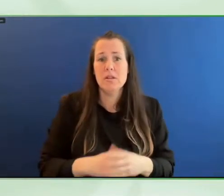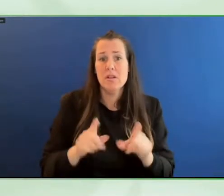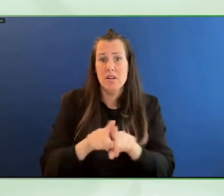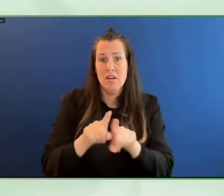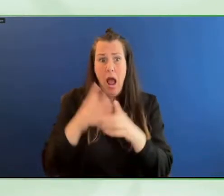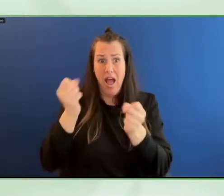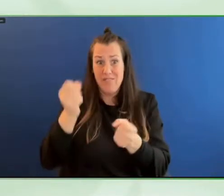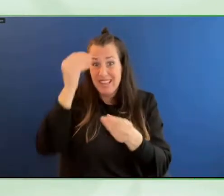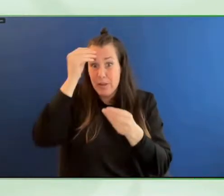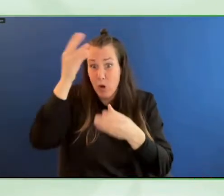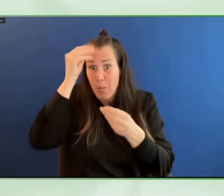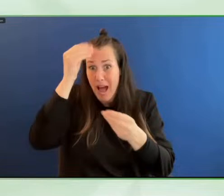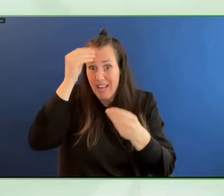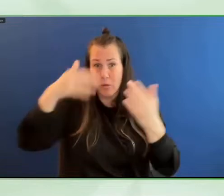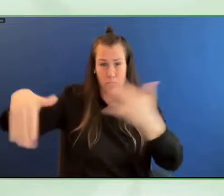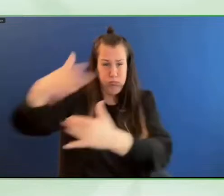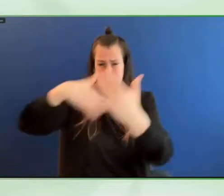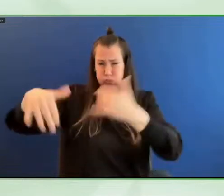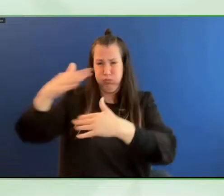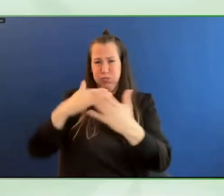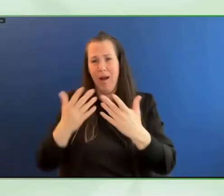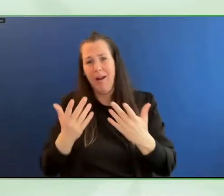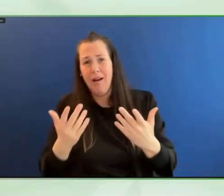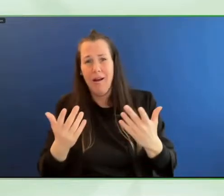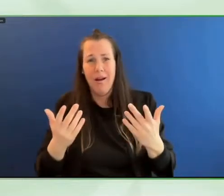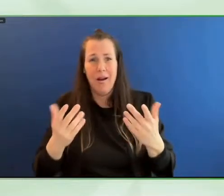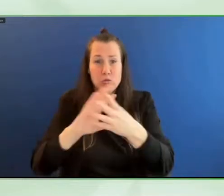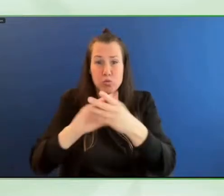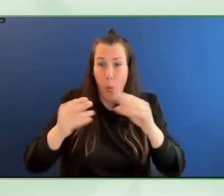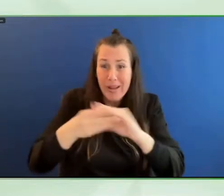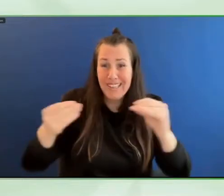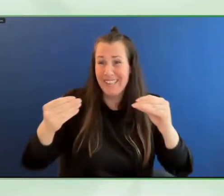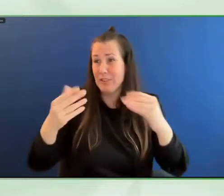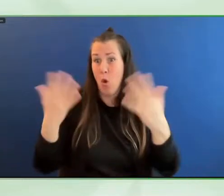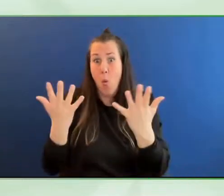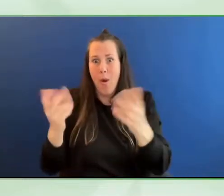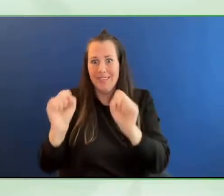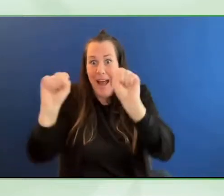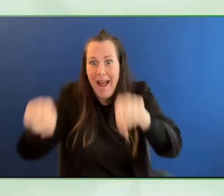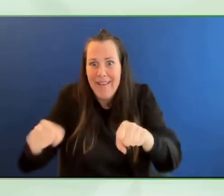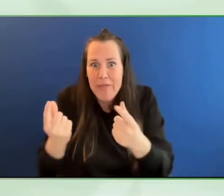So we can't be establishing barriers where we have misinformation out there, you can't